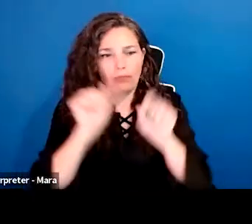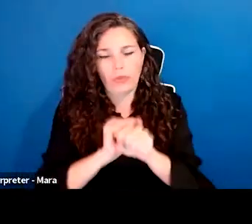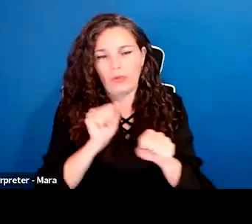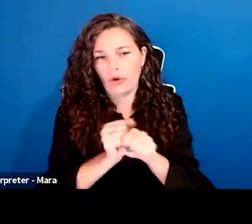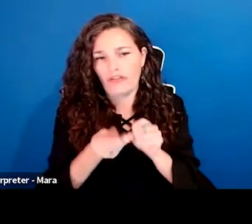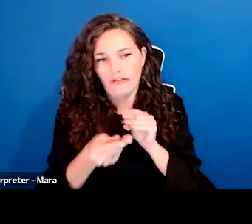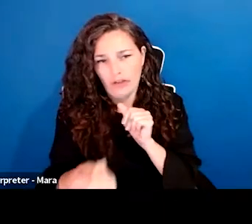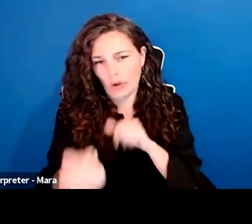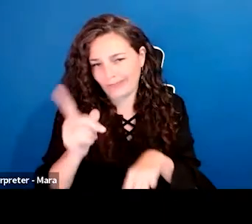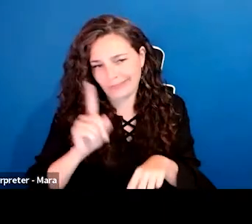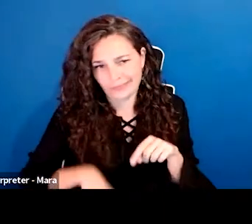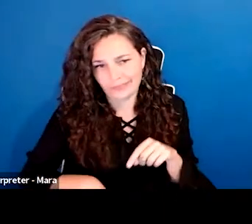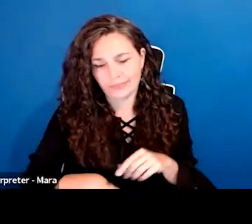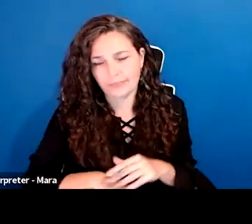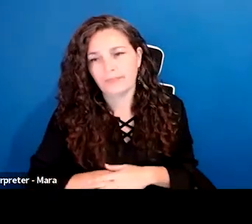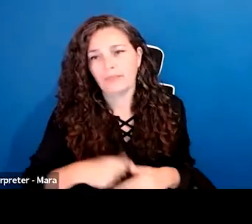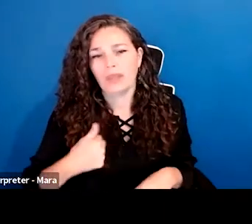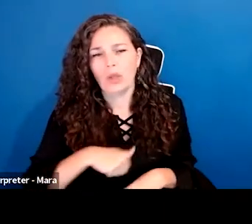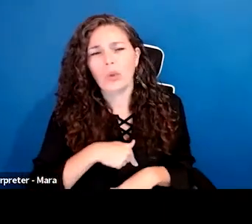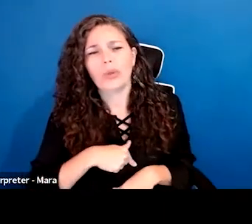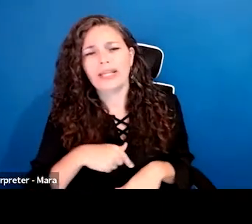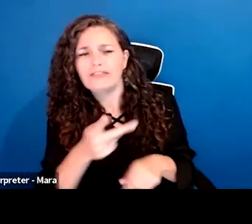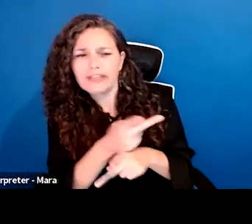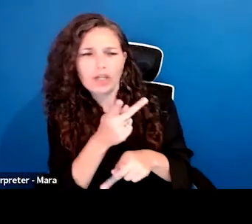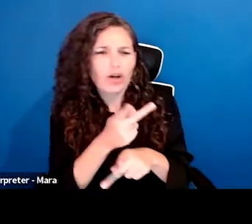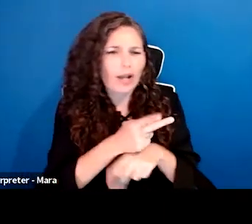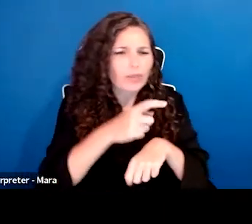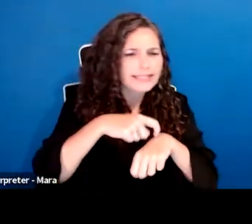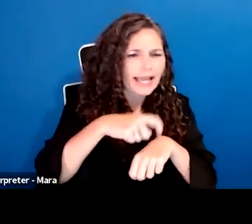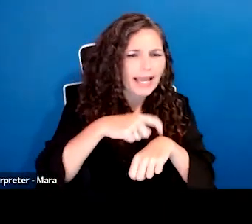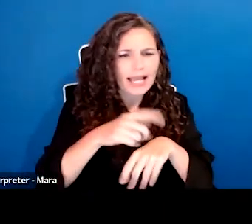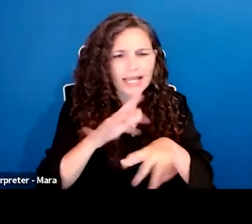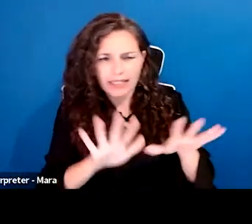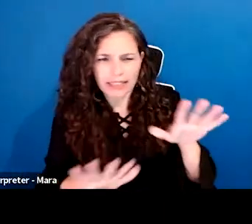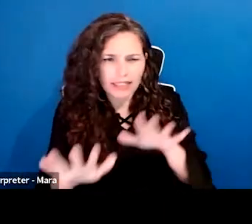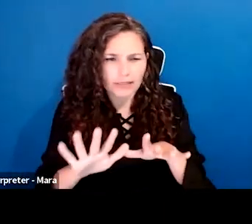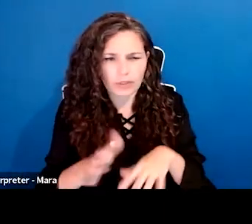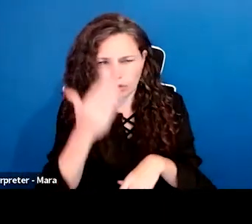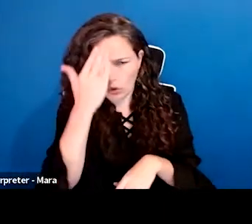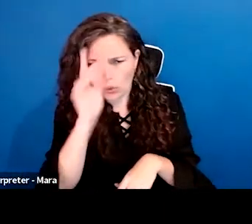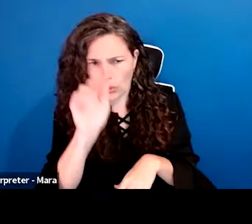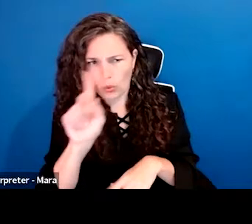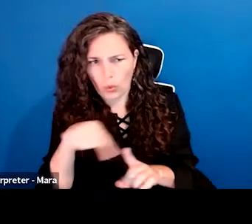You know, we find our time to deal with our issues when necessary, but